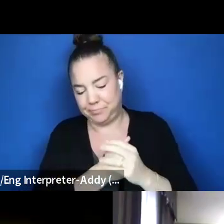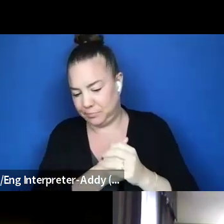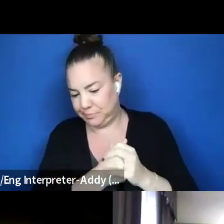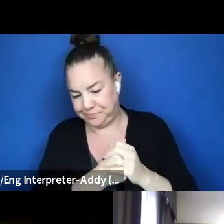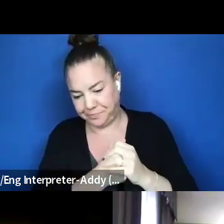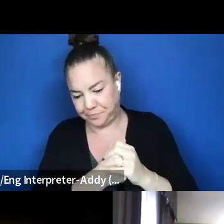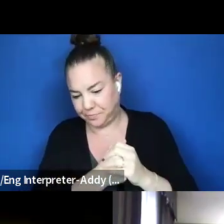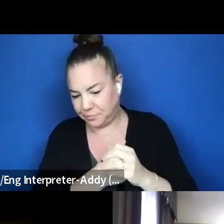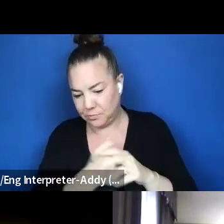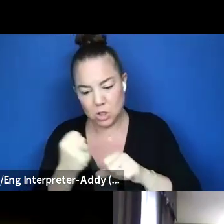Adeleigh Belyeu: supporter of